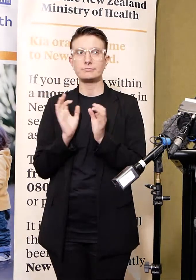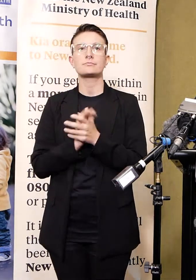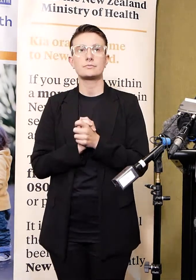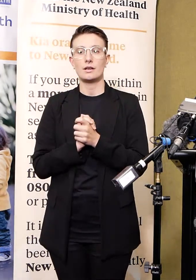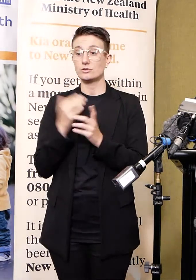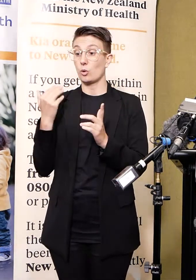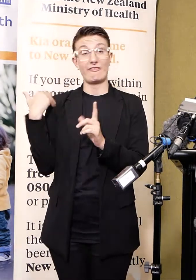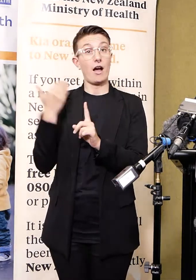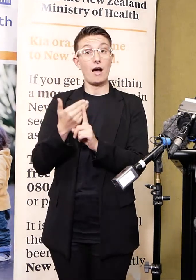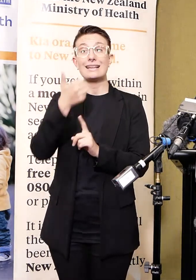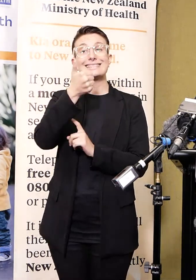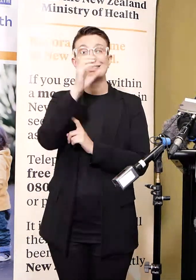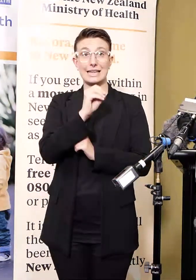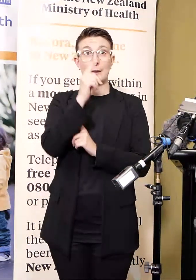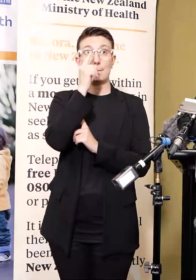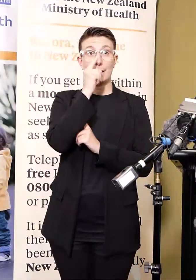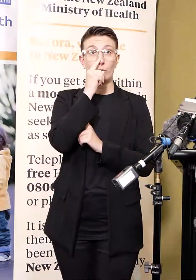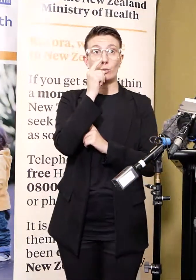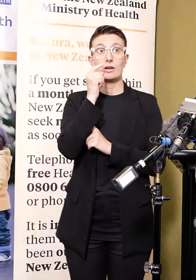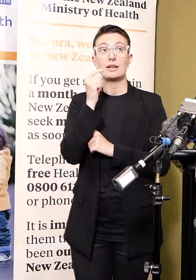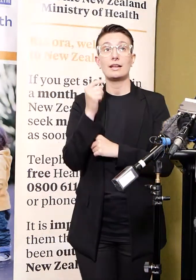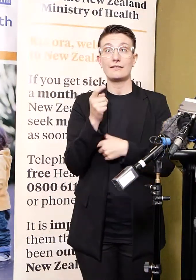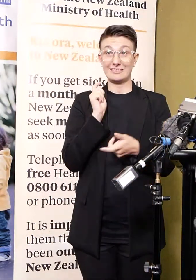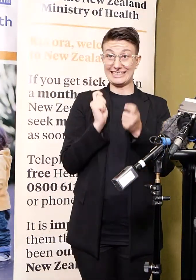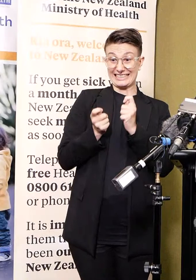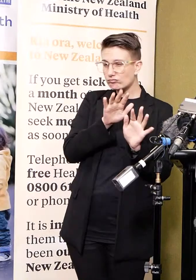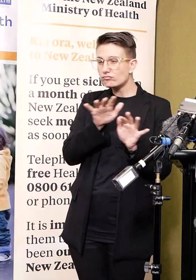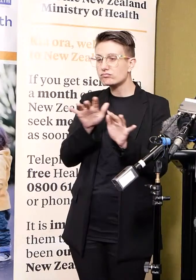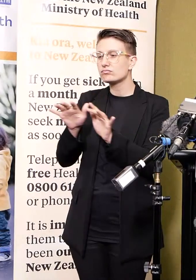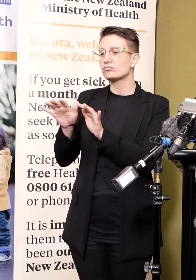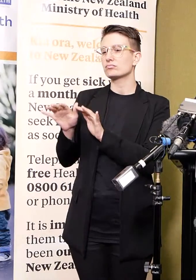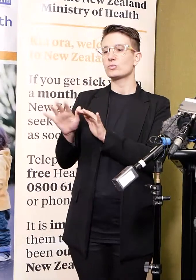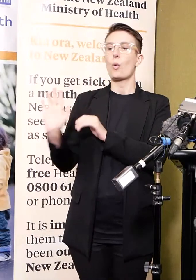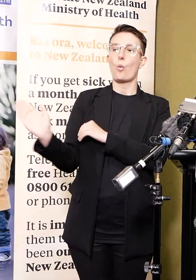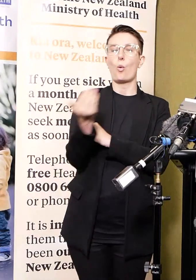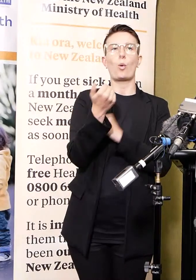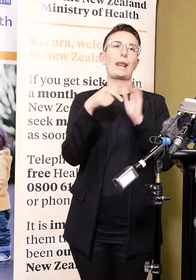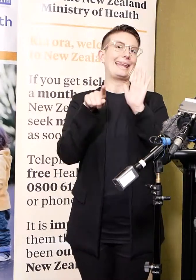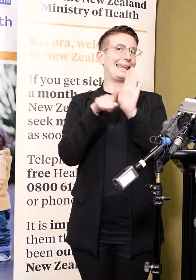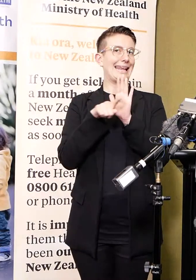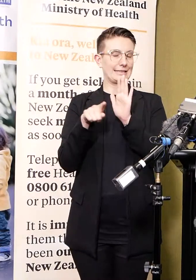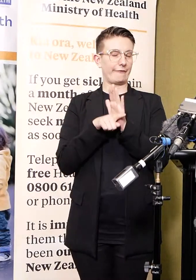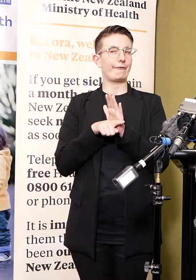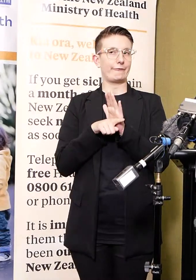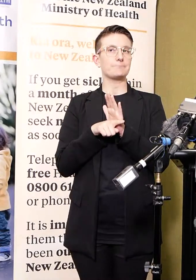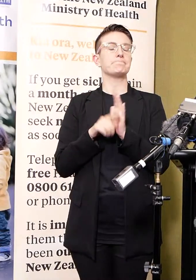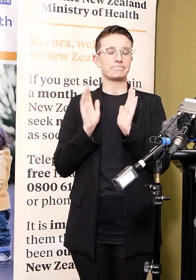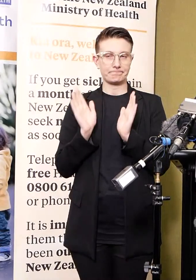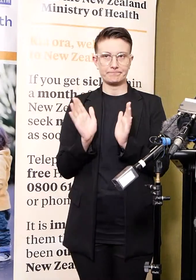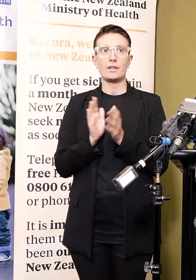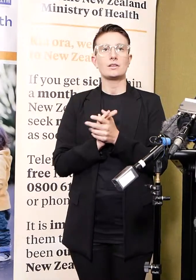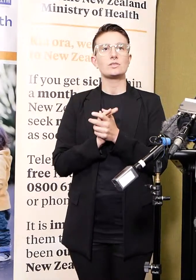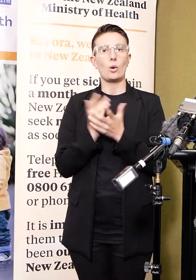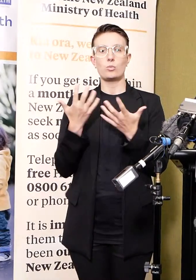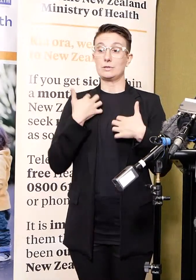And those have all come back negative. There's been quite a lot of interest in what's happening at the border here in New Zealand.